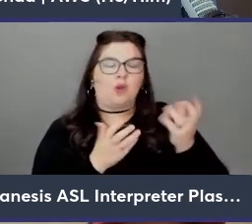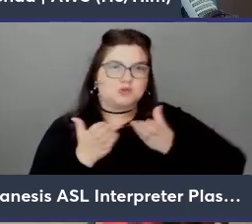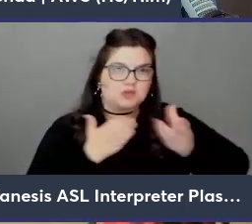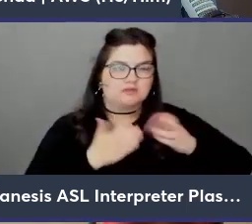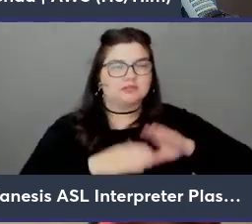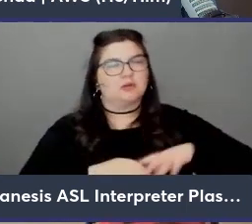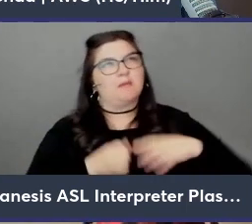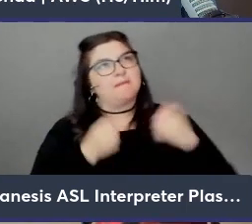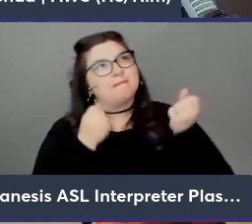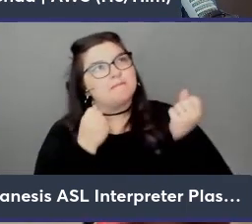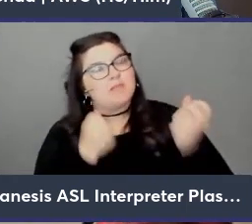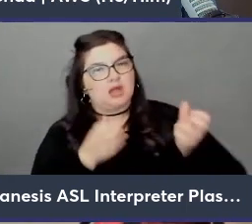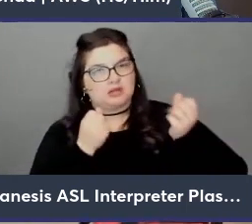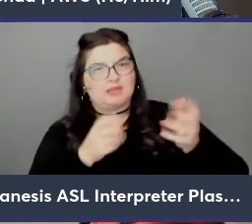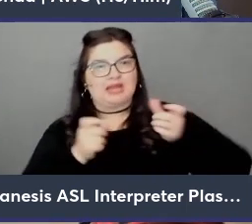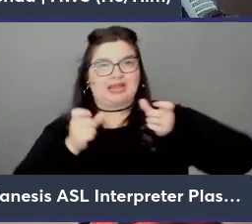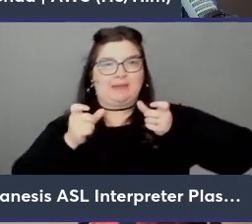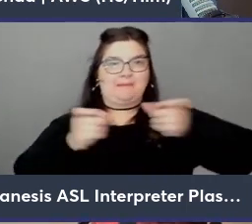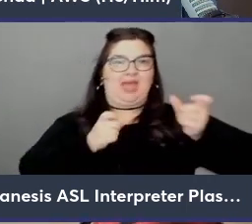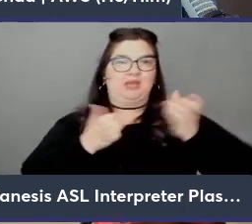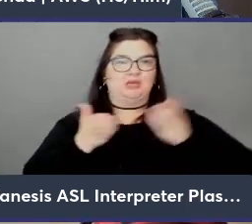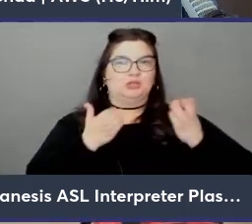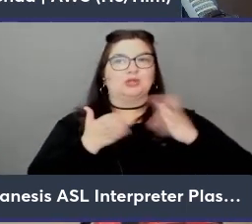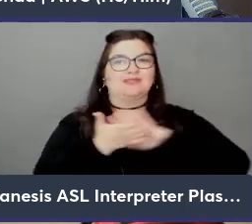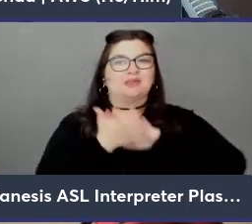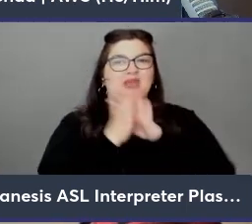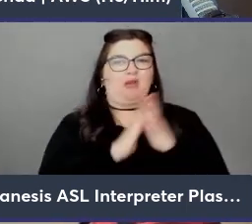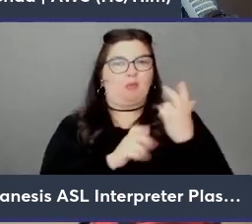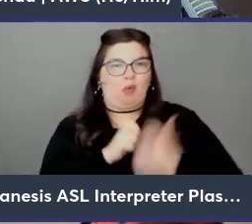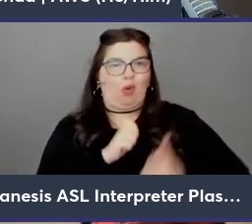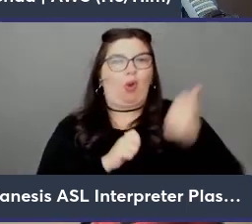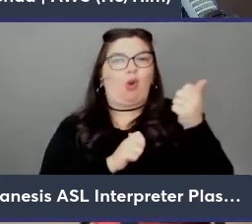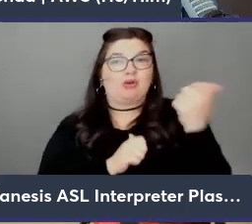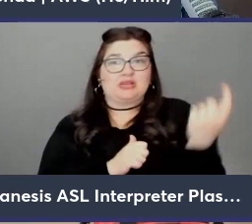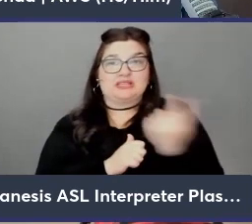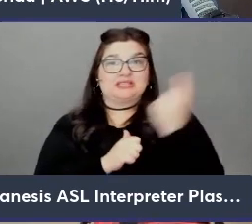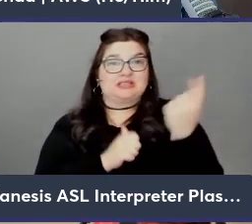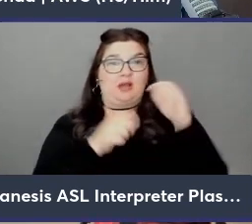and this is where things become much harder. When something wrong with one service,